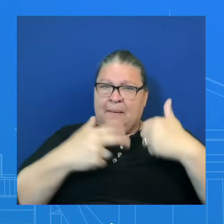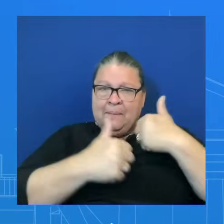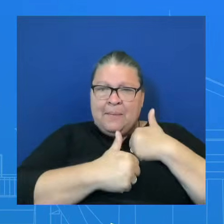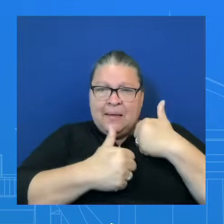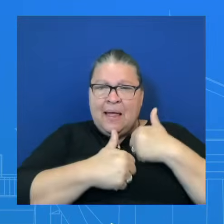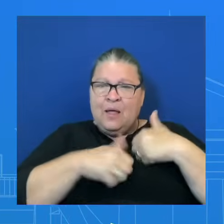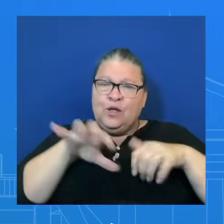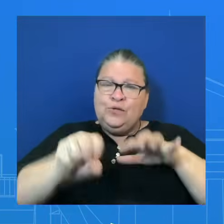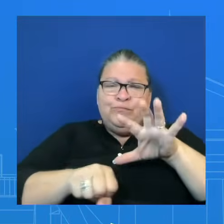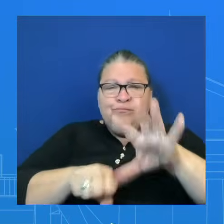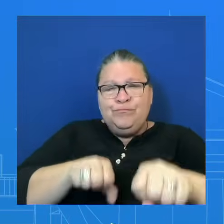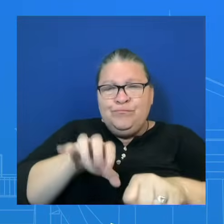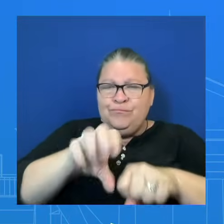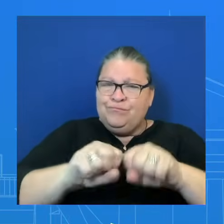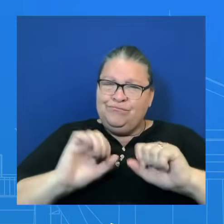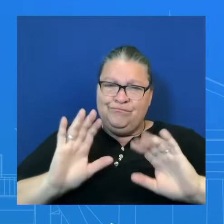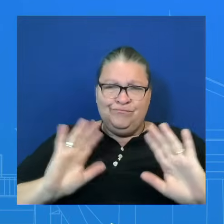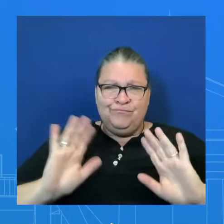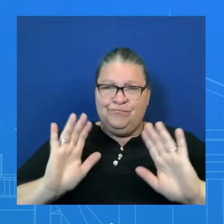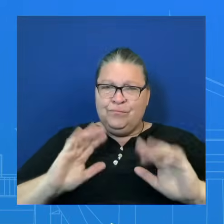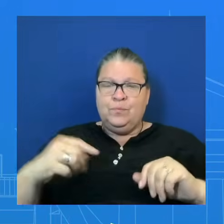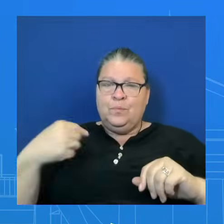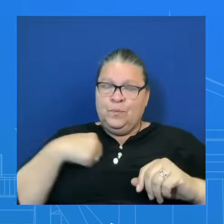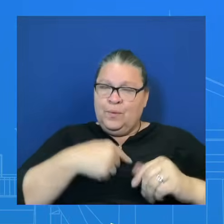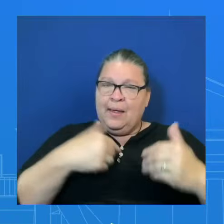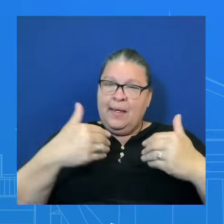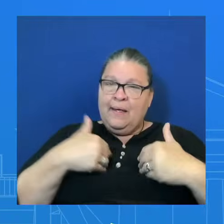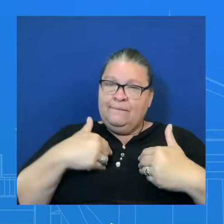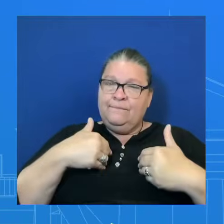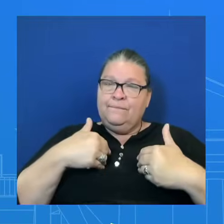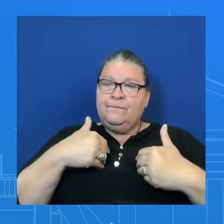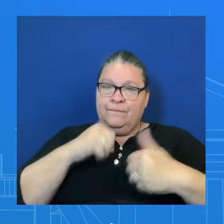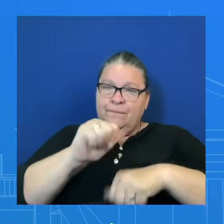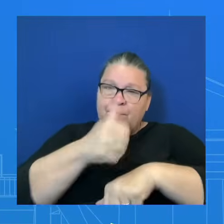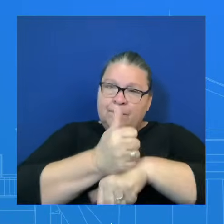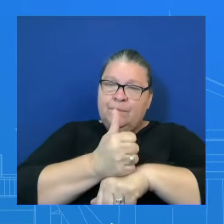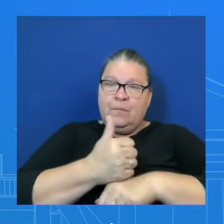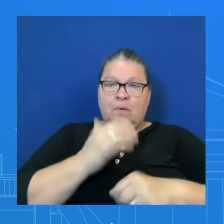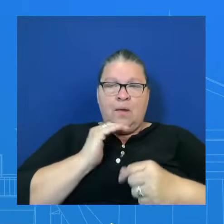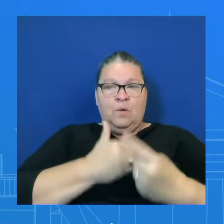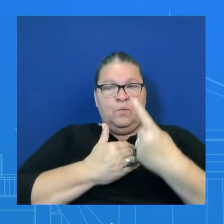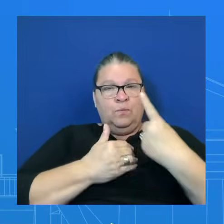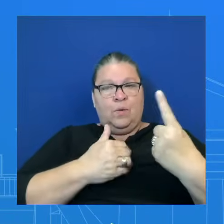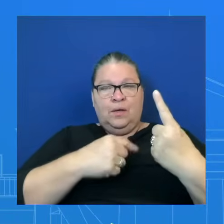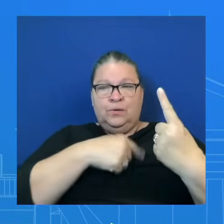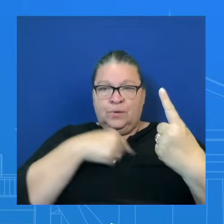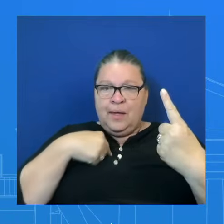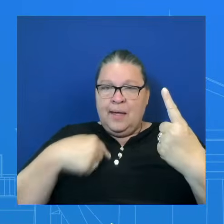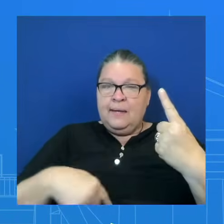We don't support independence for Taiwan. Now, we obviously do support their self-defense capabilities, and we'll continue to do that.